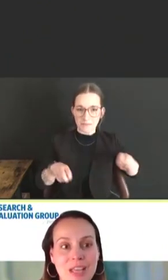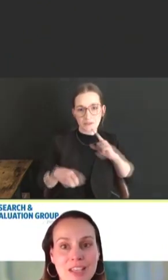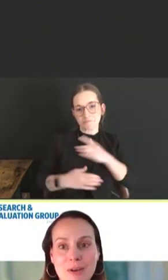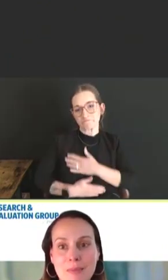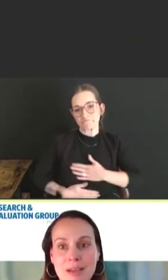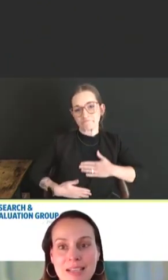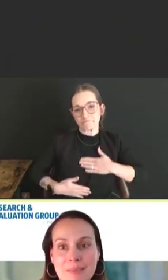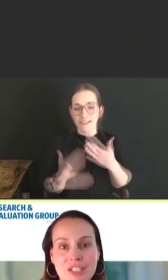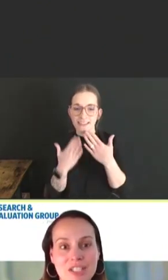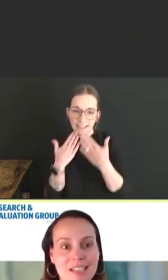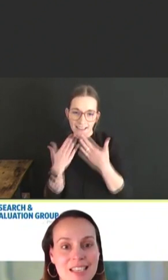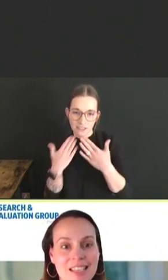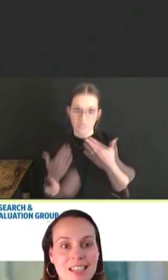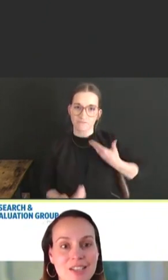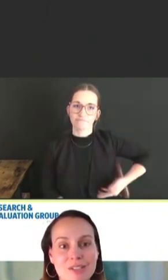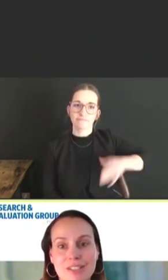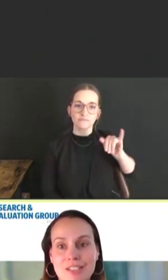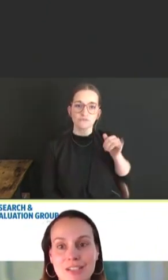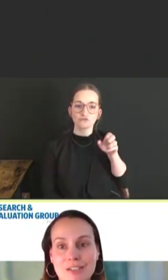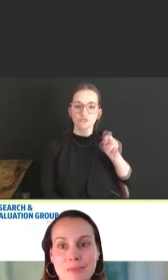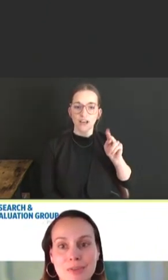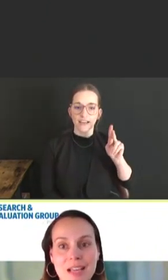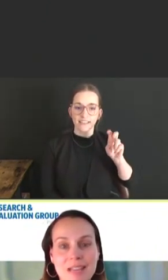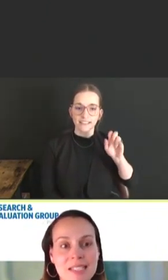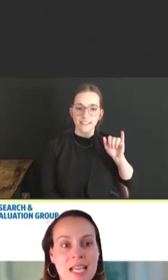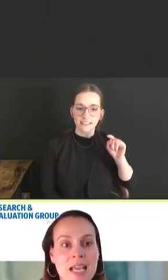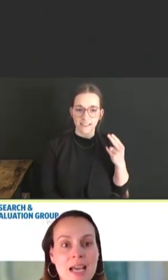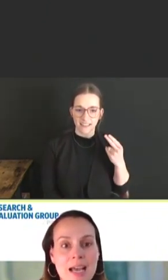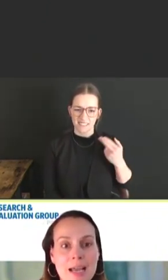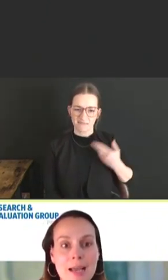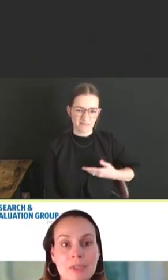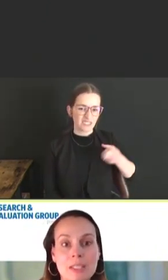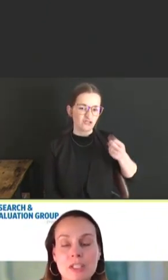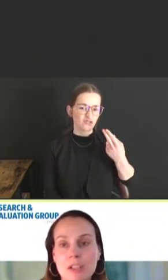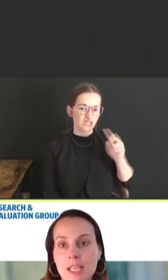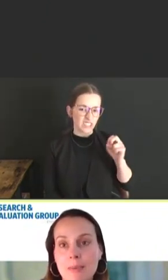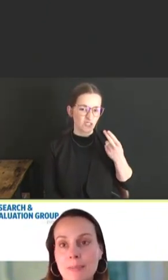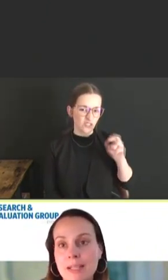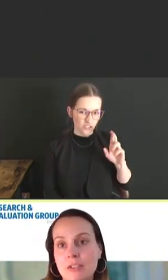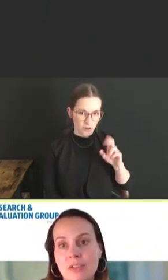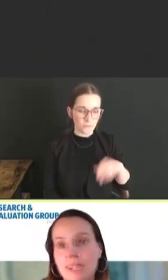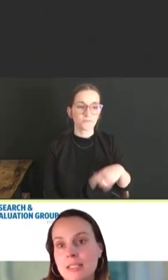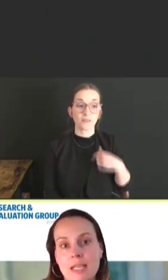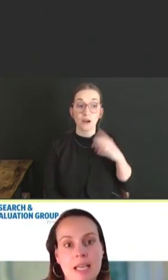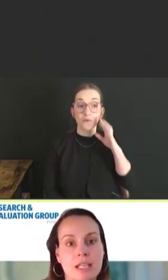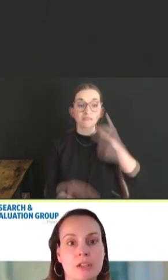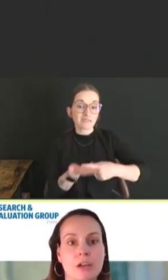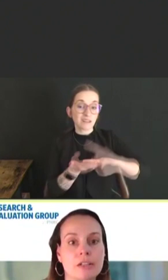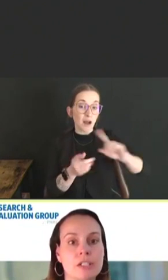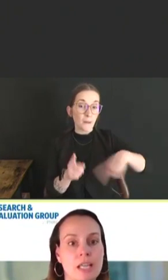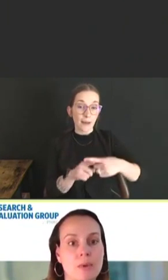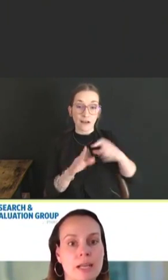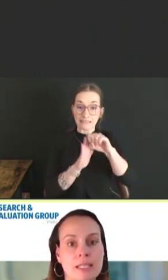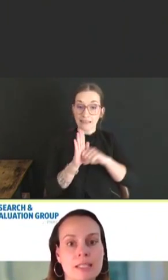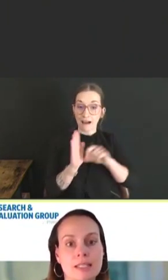thank you all. My name is Jenn Keith. I use the she and her pronouns. I'm going to be talking about Pennsylvania today and a large statewide needs